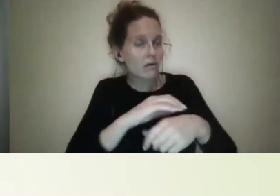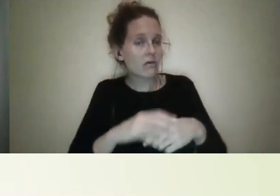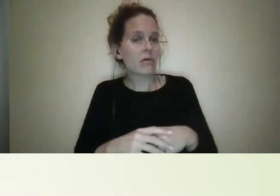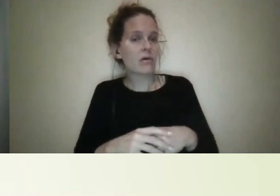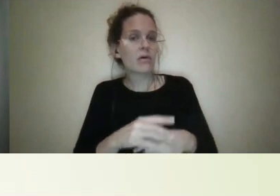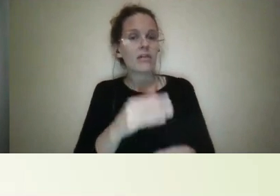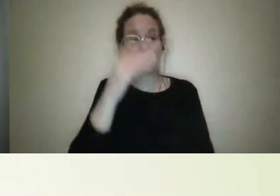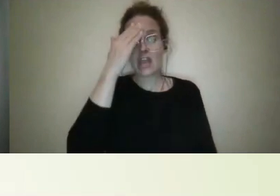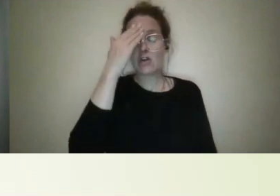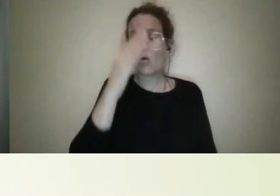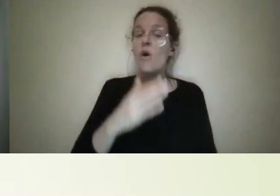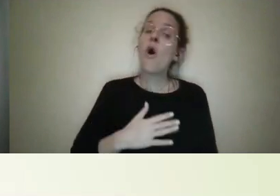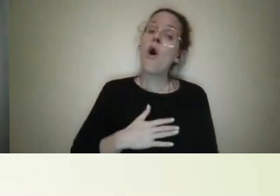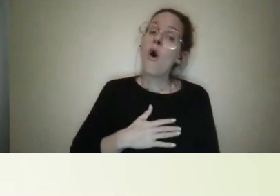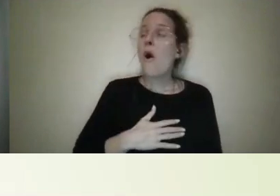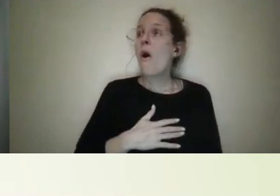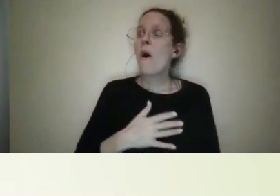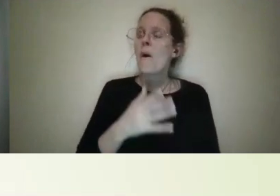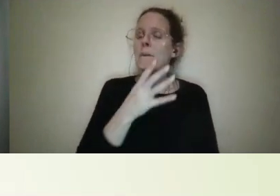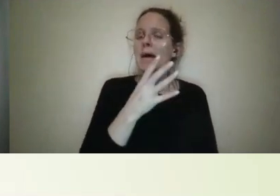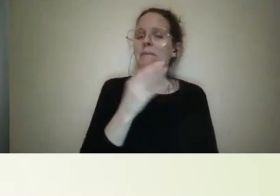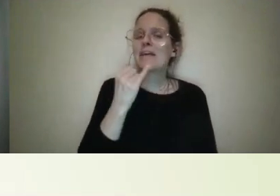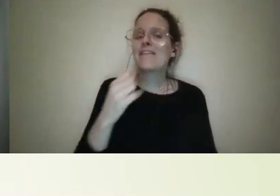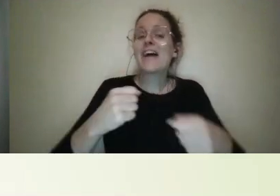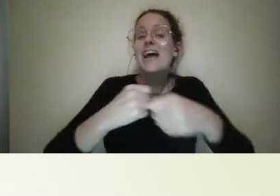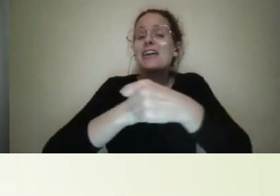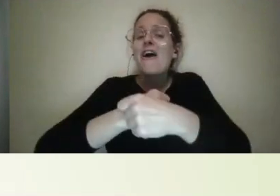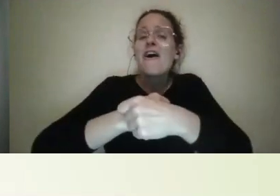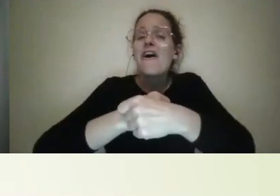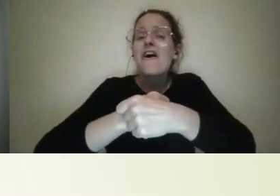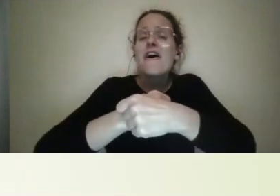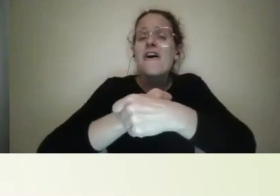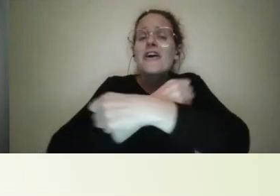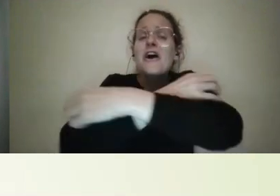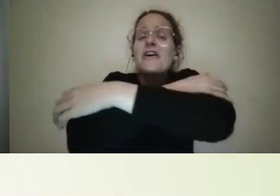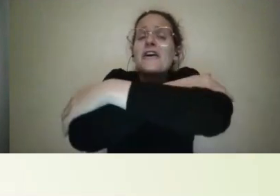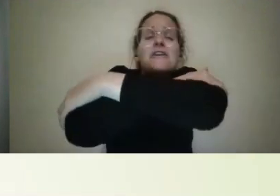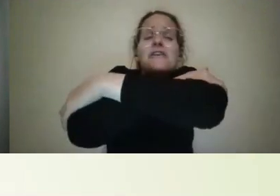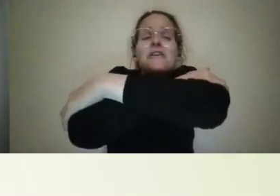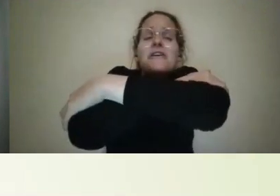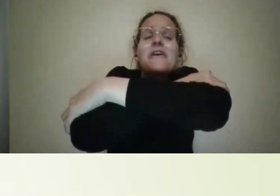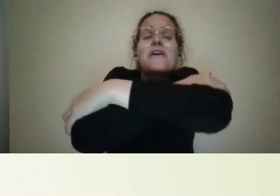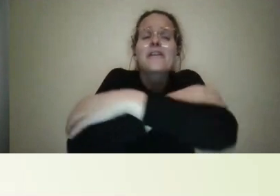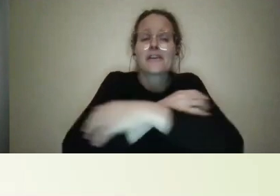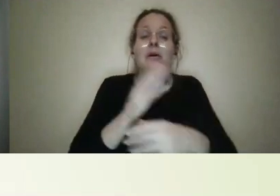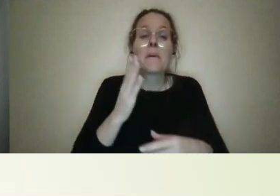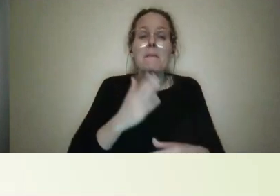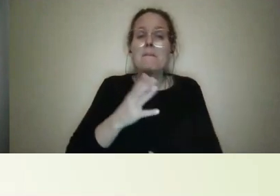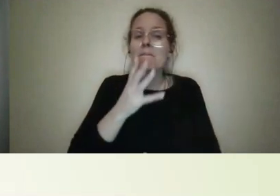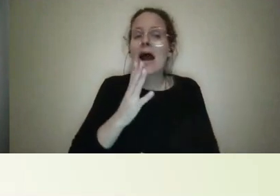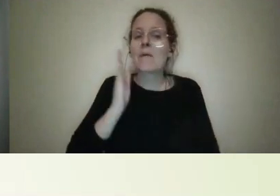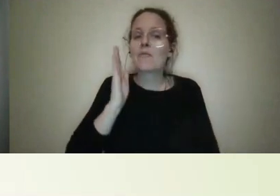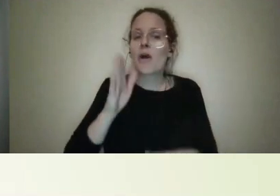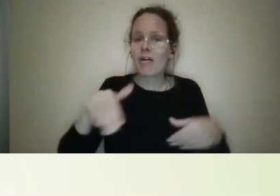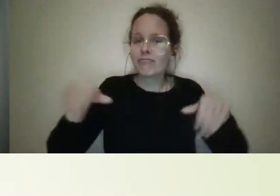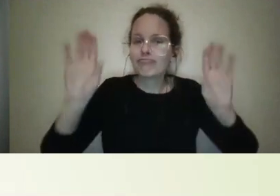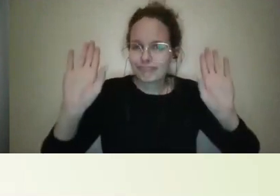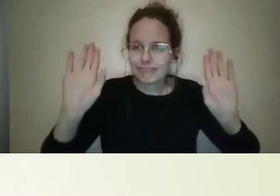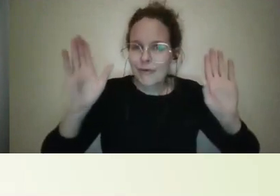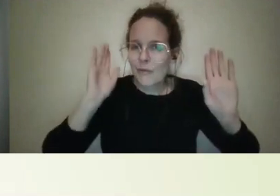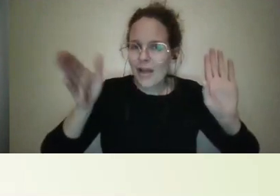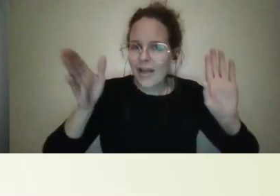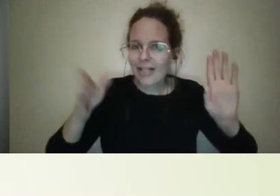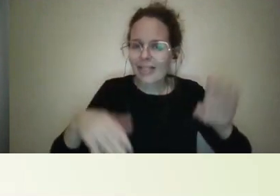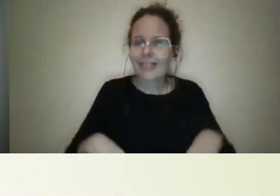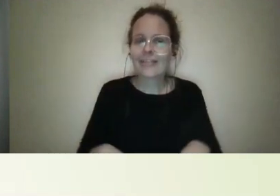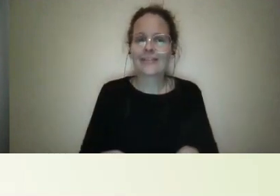"oh, Mom- if I just hug her really tight and she's gonna give in." And pretty good chance we'll give in.